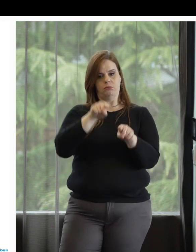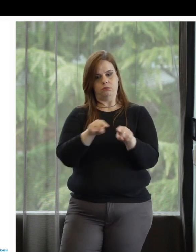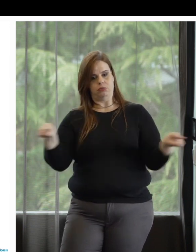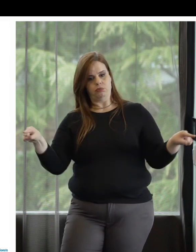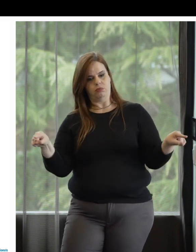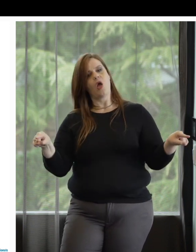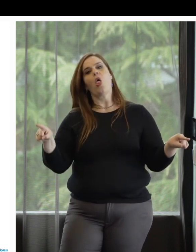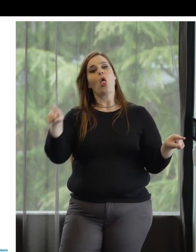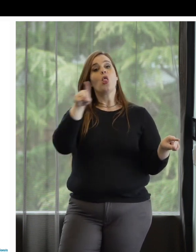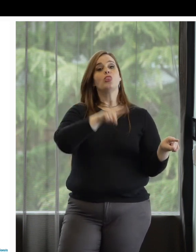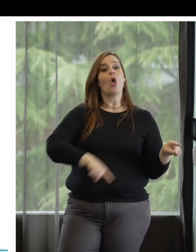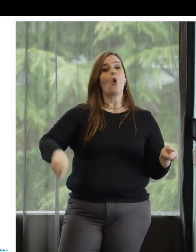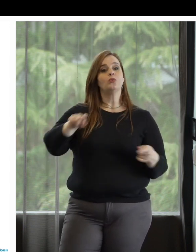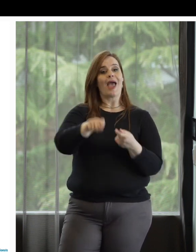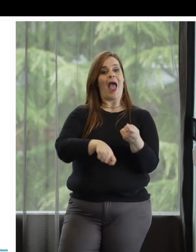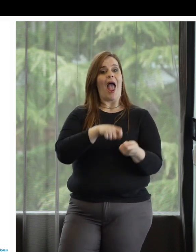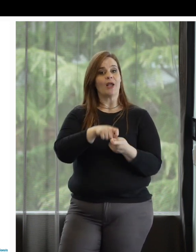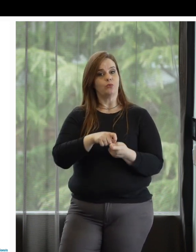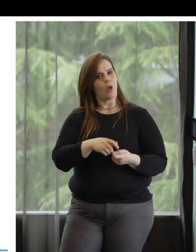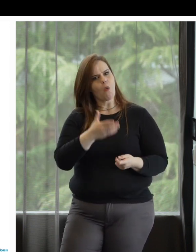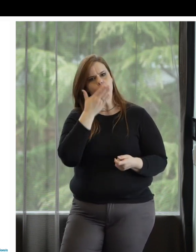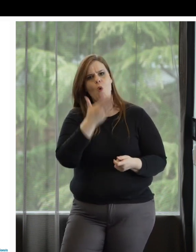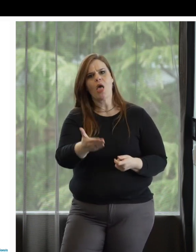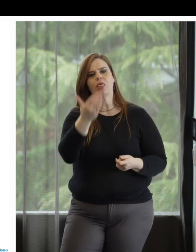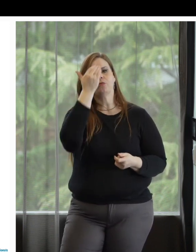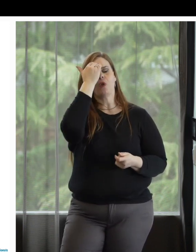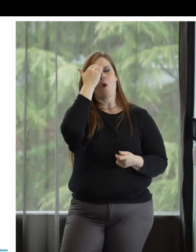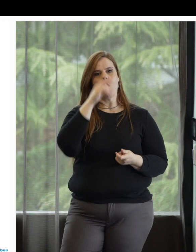known. Precision isn't well known accuracy. Resolution